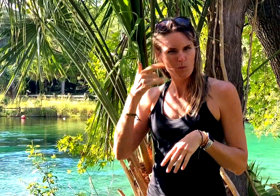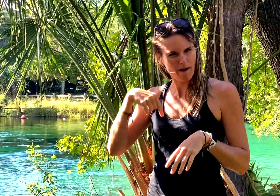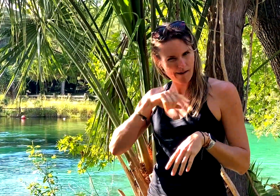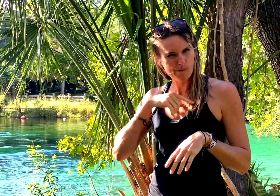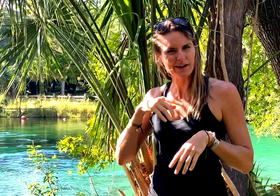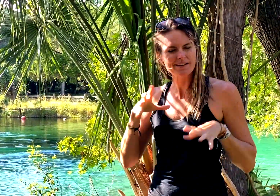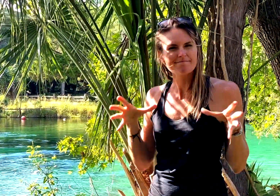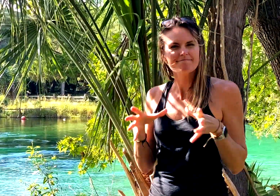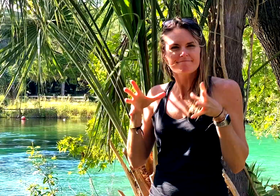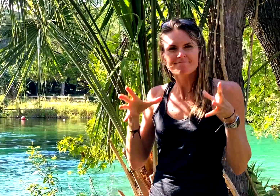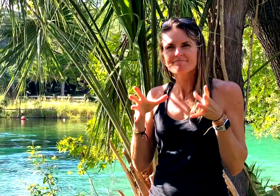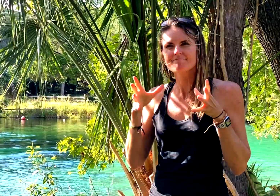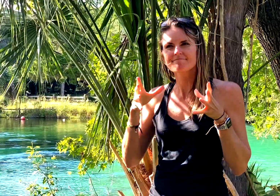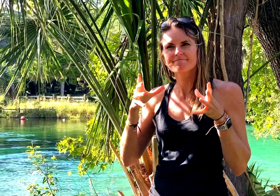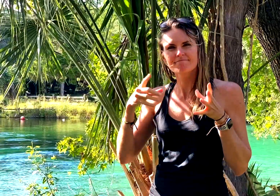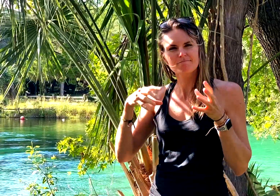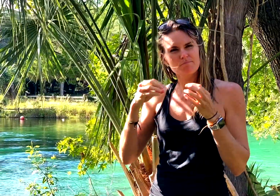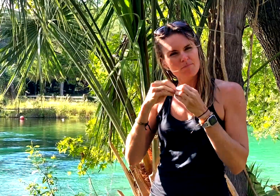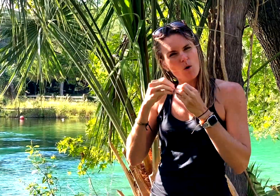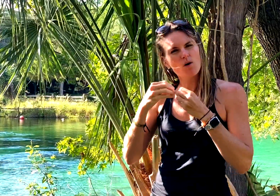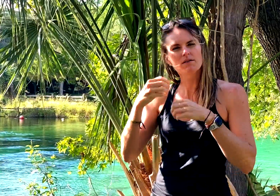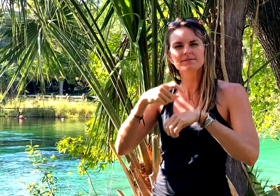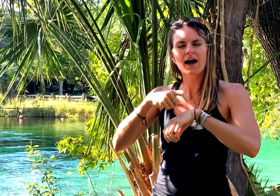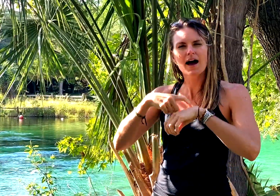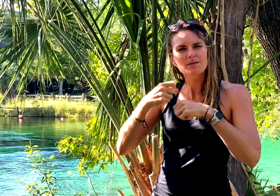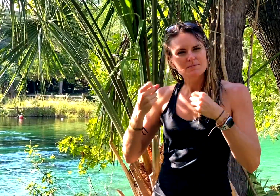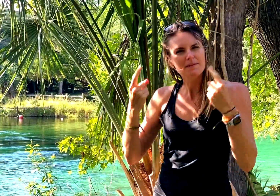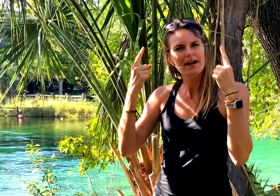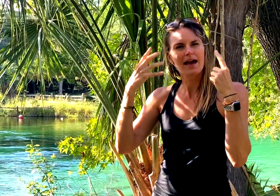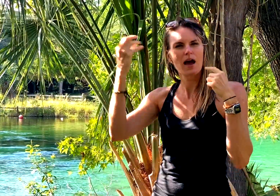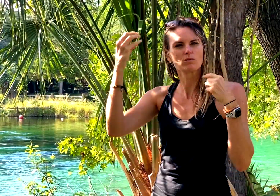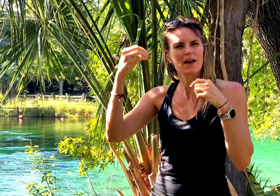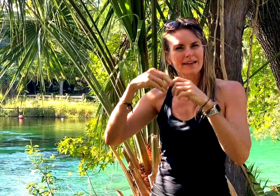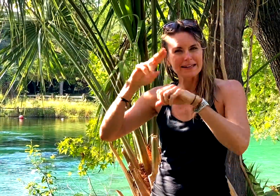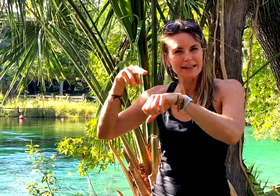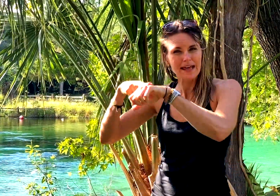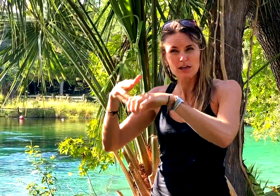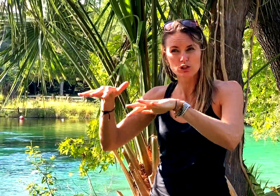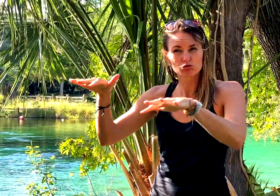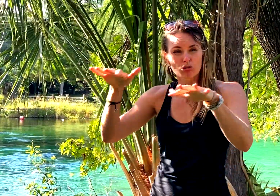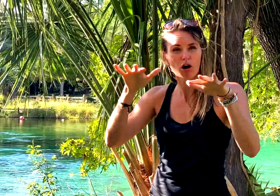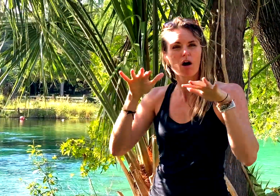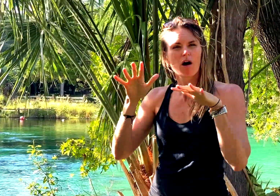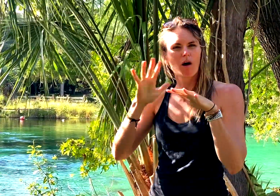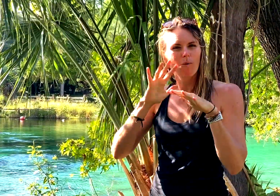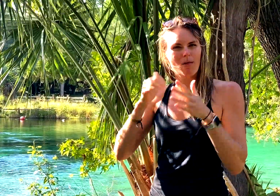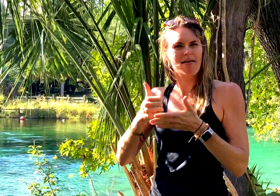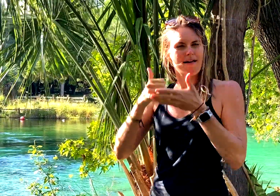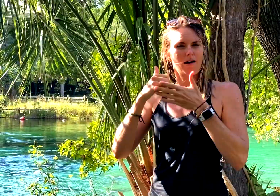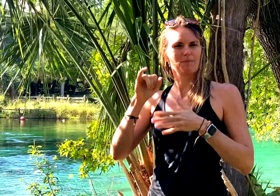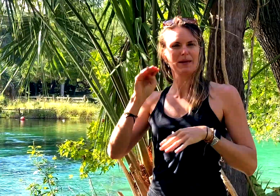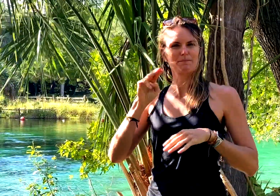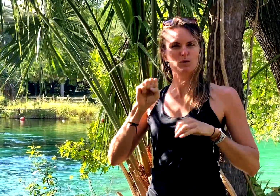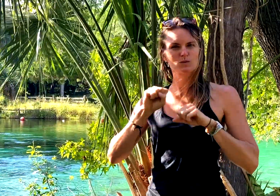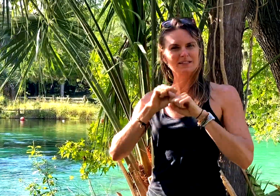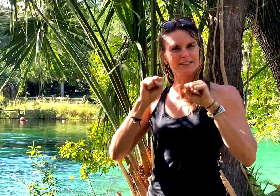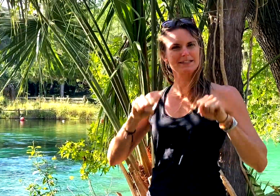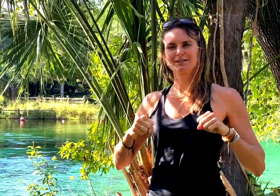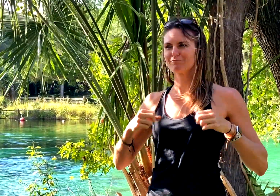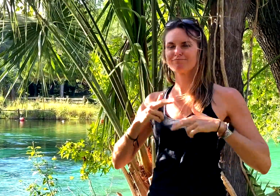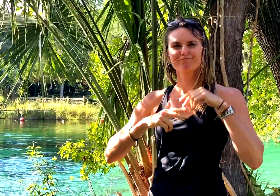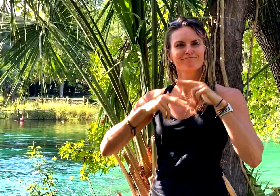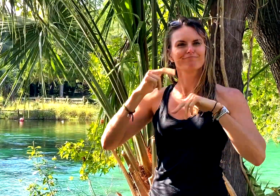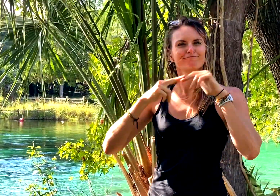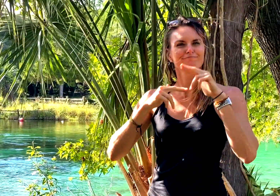This is why we encourage more time spent in nature to strengthen the immune system, improve